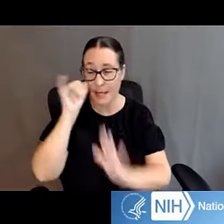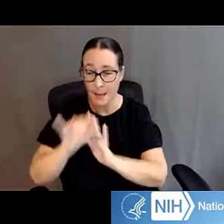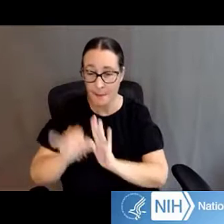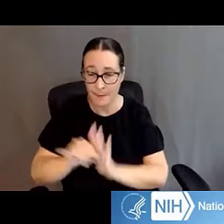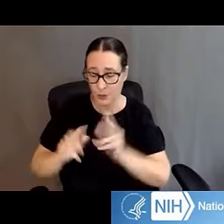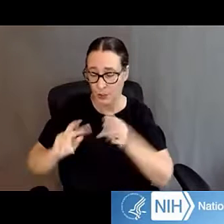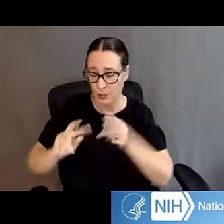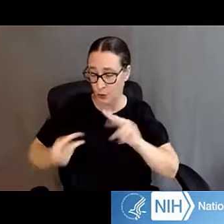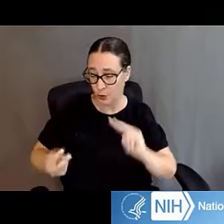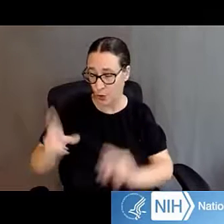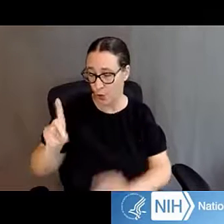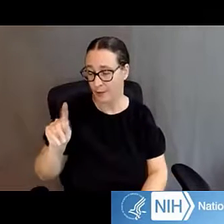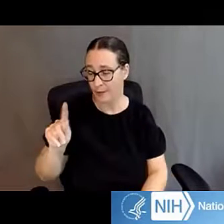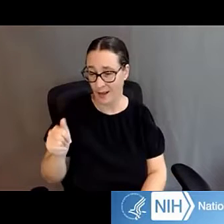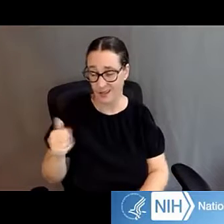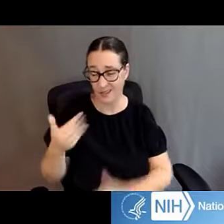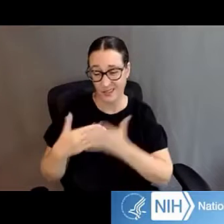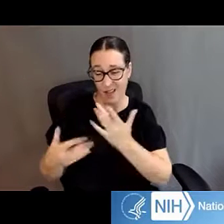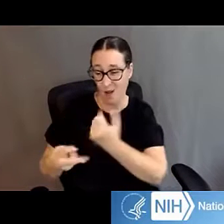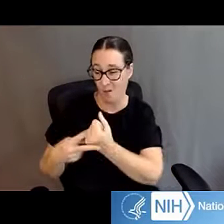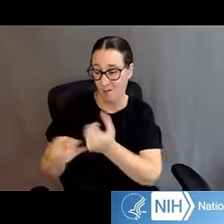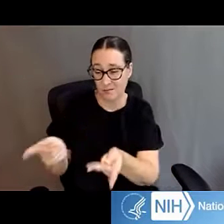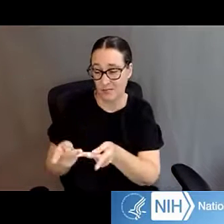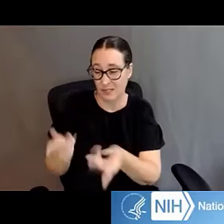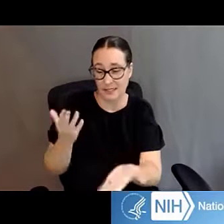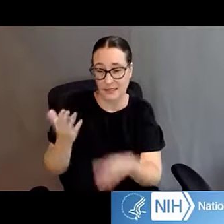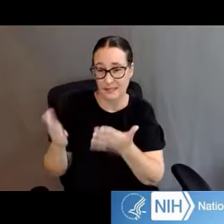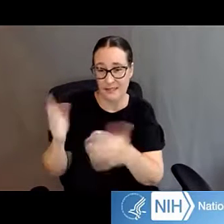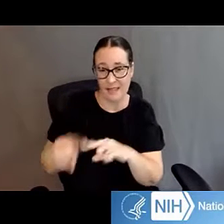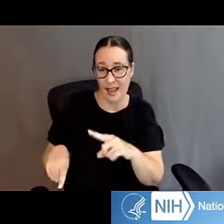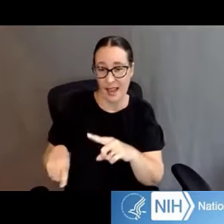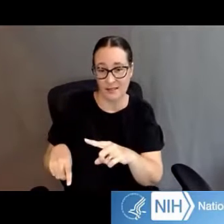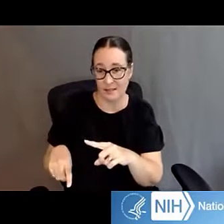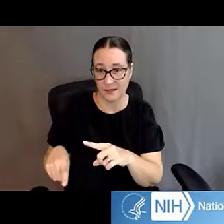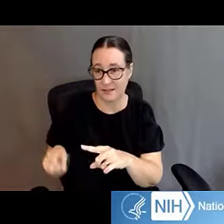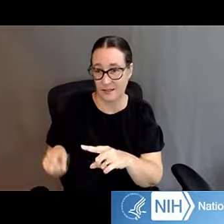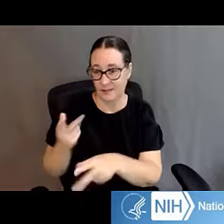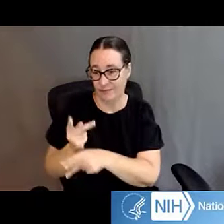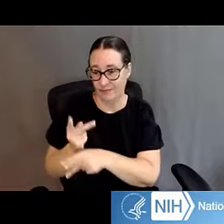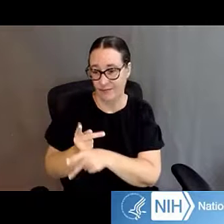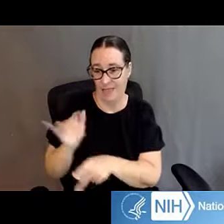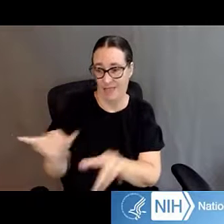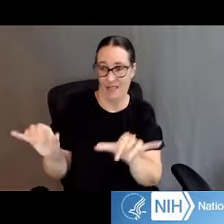Some repositories may not be able to handle the size and the file types. What should folks be thinking about?